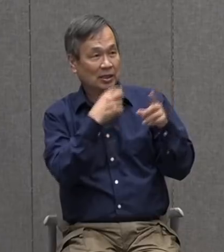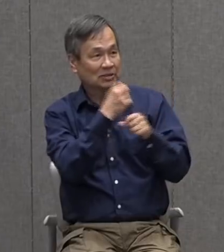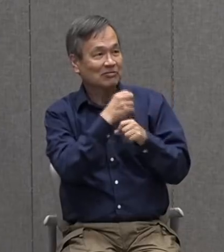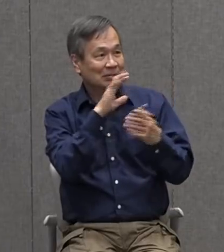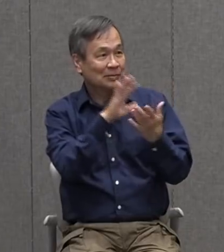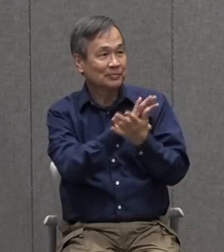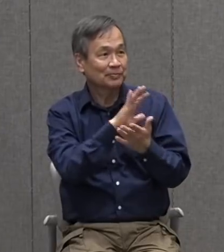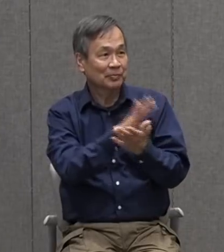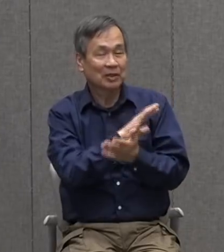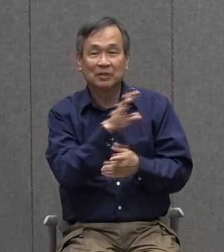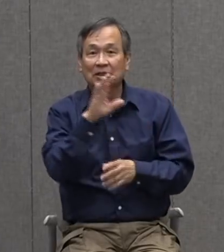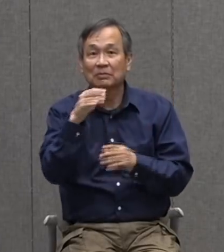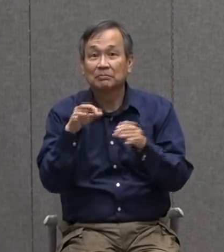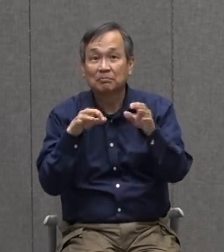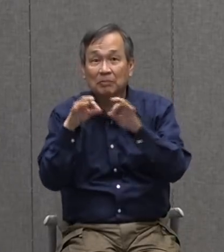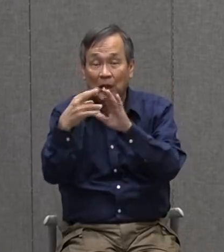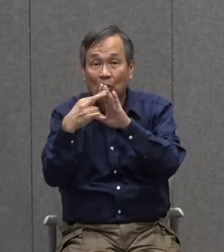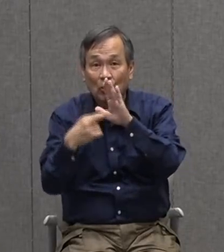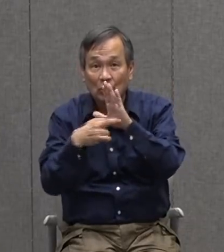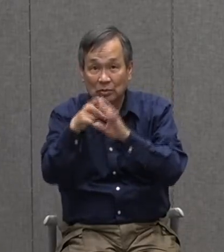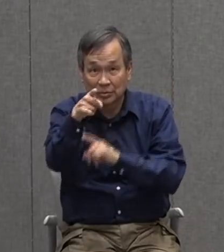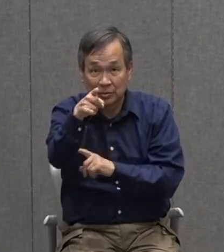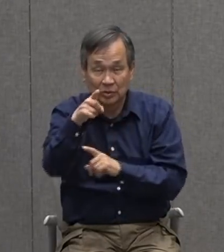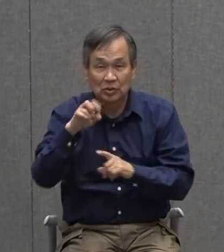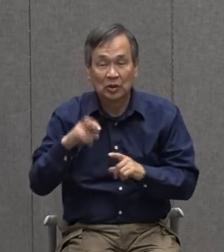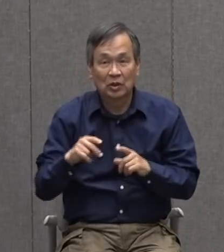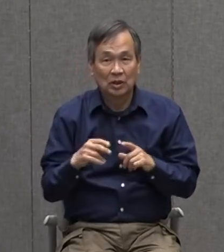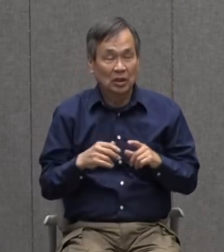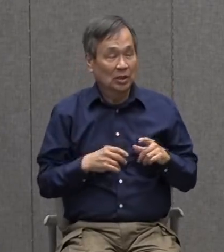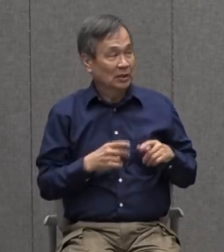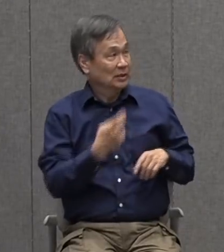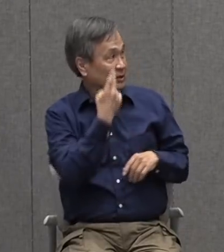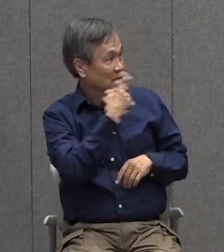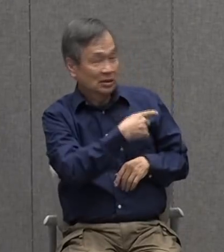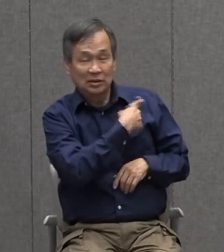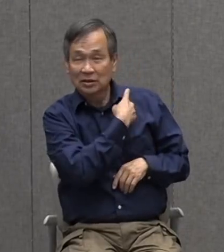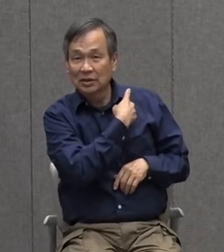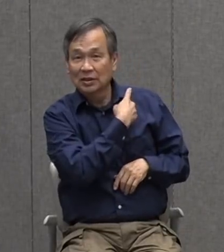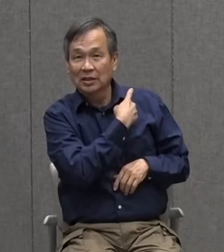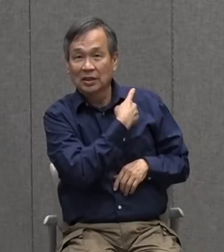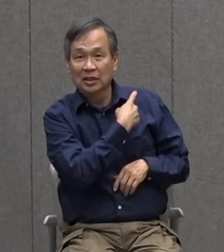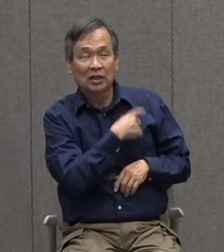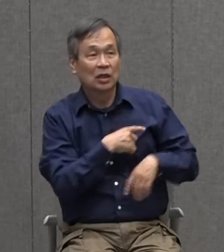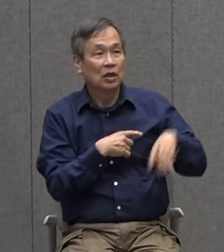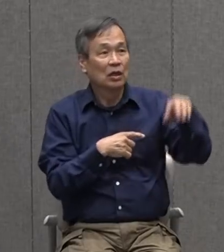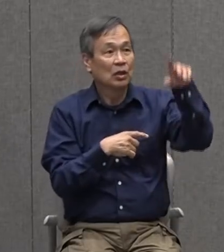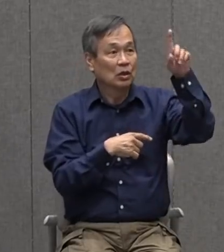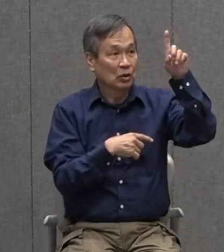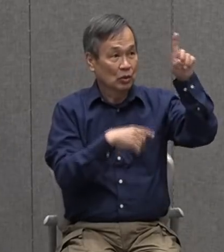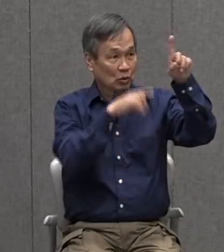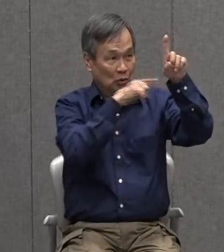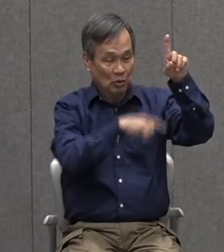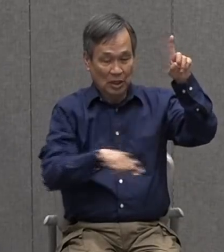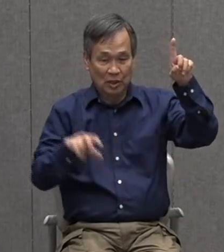let's go over the rules. You notice my game board only has one through 30 no skipped numbers like the product game.